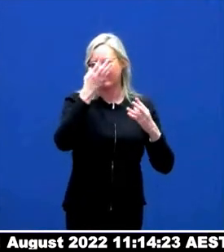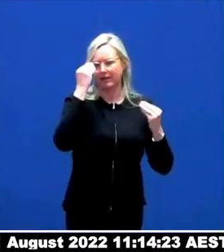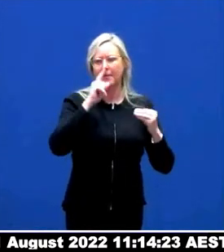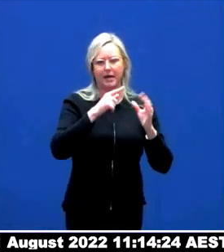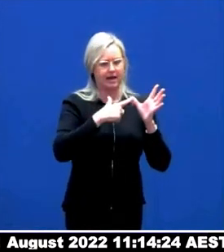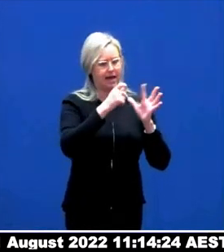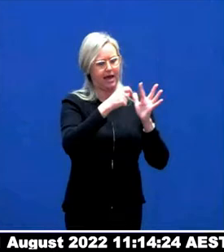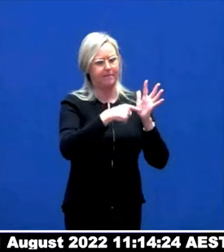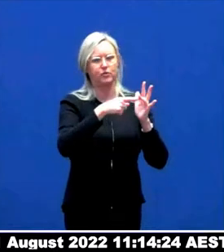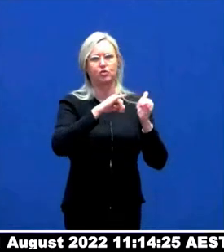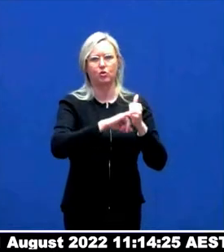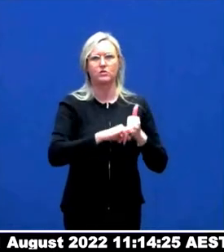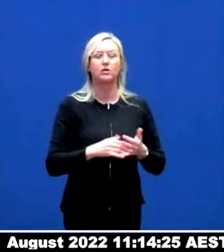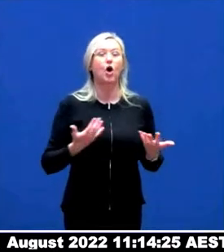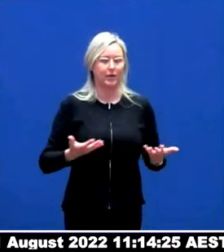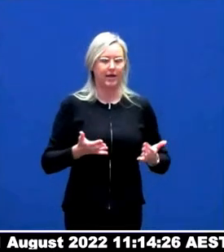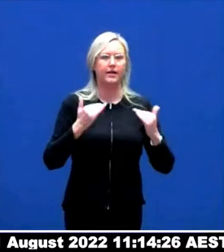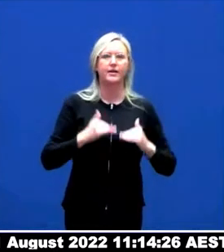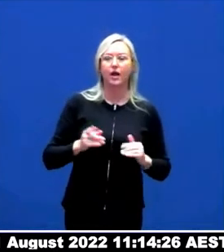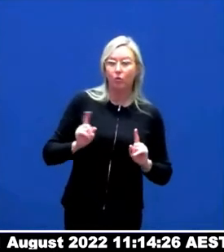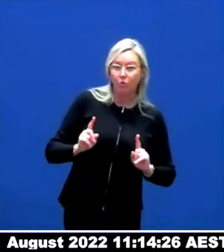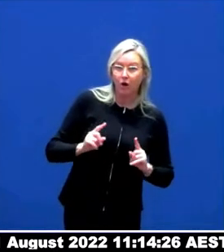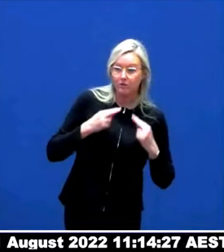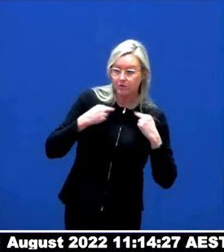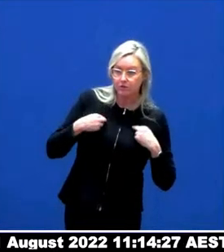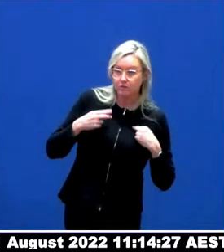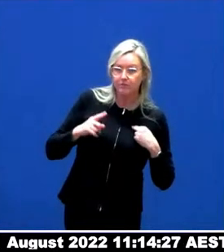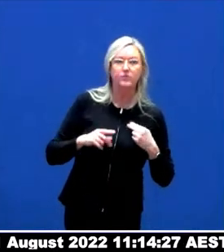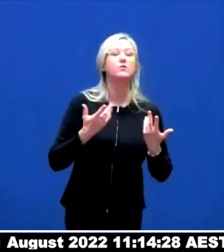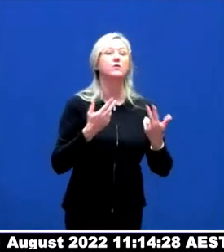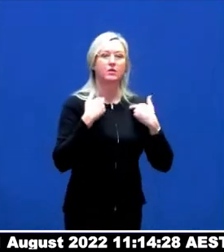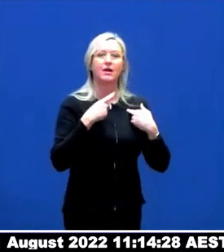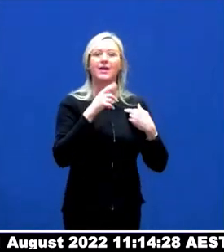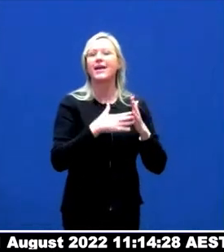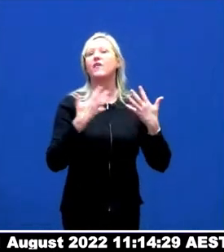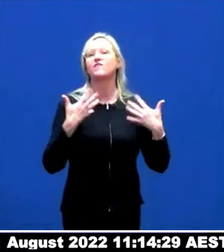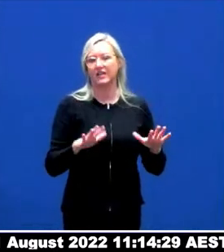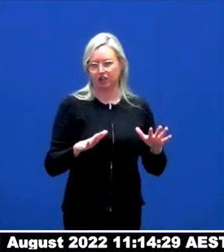What do we do now, Ms Eastman? That concludes the evidence. Thank you, Mr Flavel and Ms Mitchell.